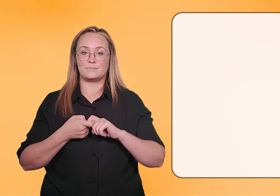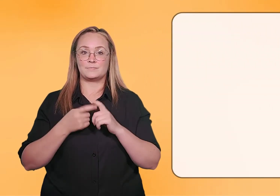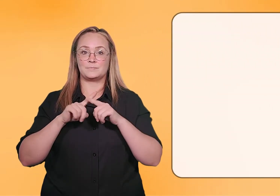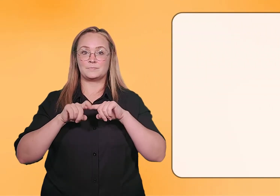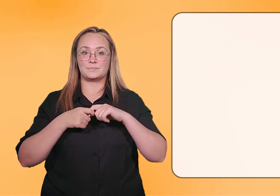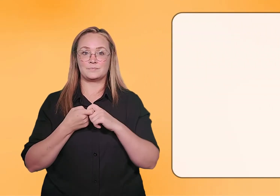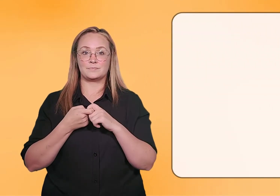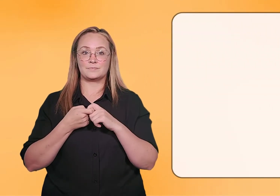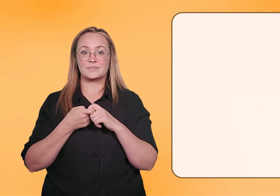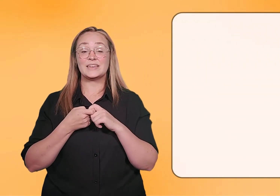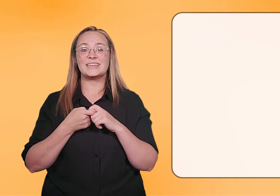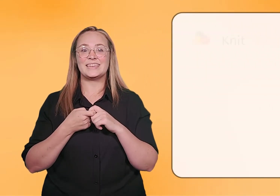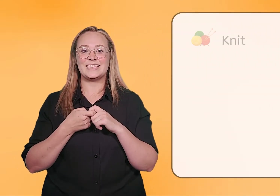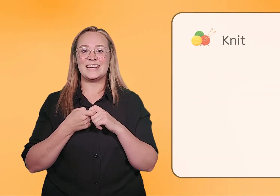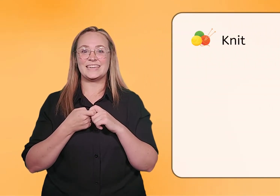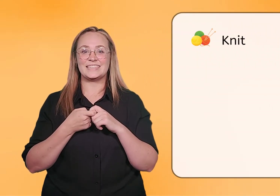Knit.